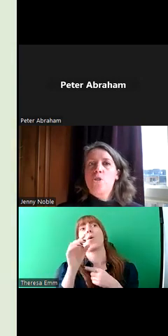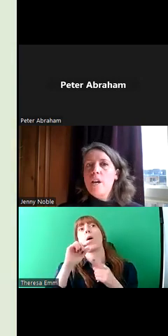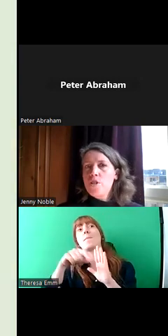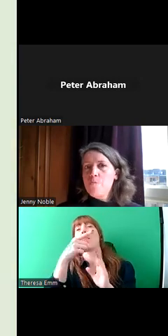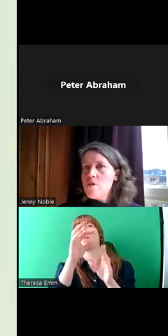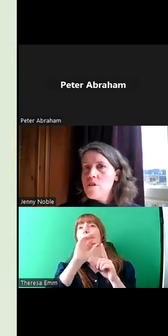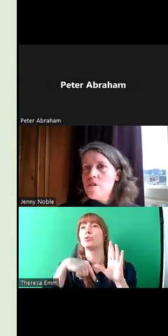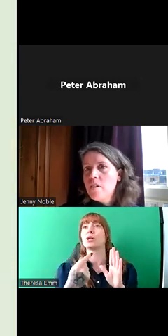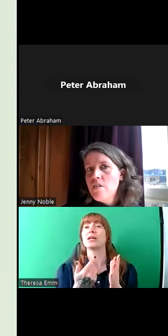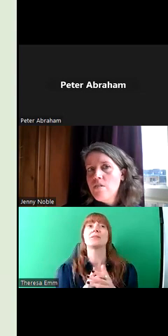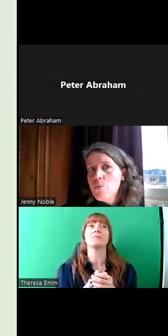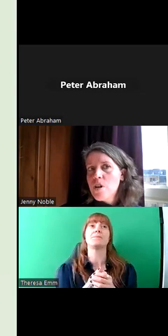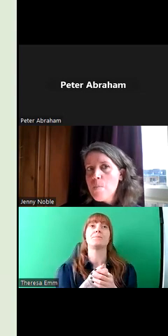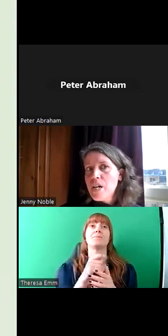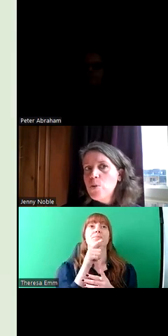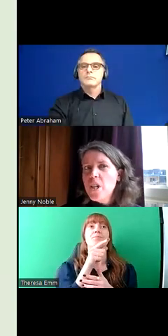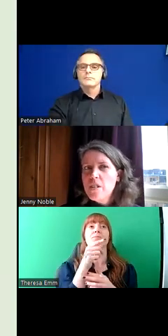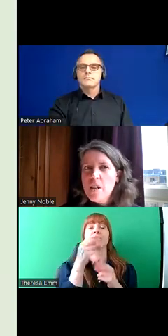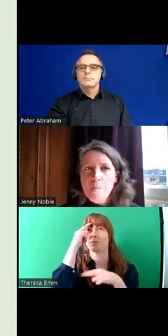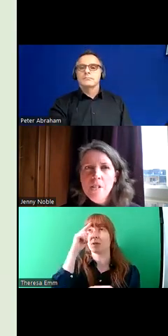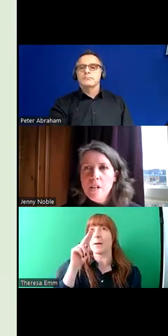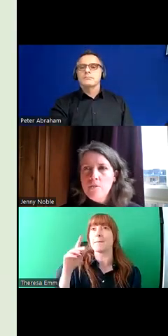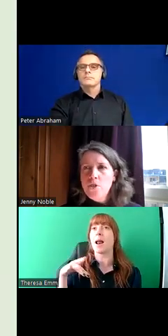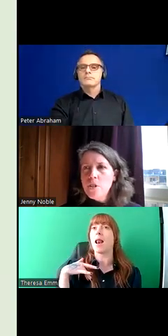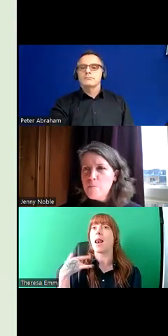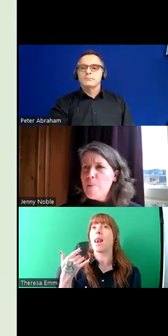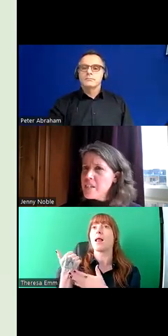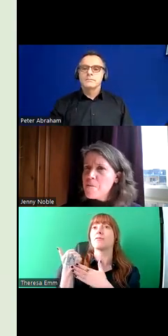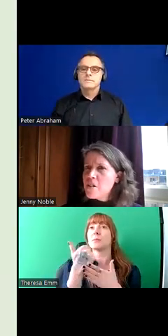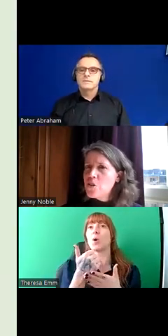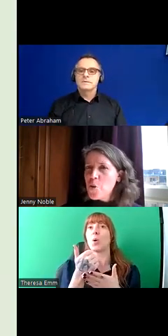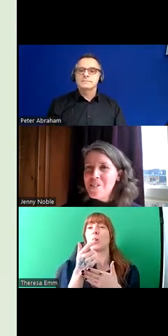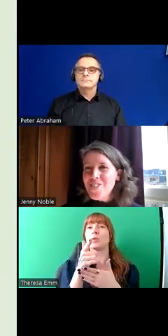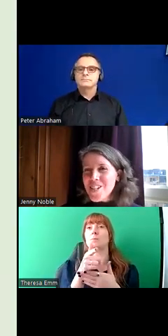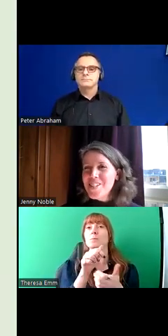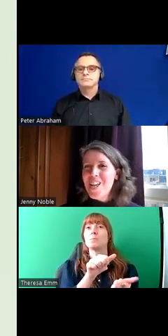So, 'Life Support' was a big project that happened during the pandemic - so it was interesting in